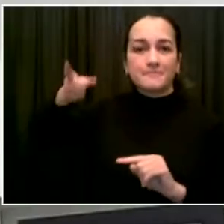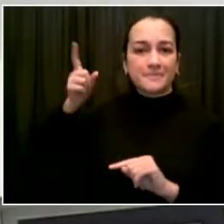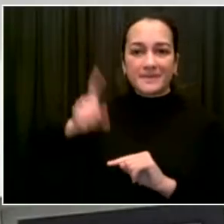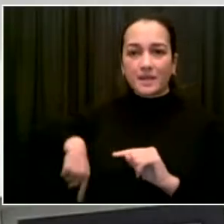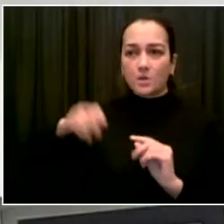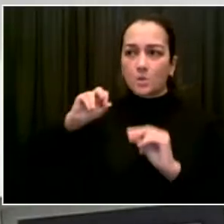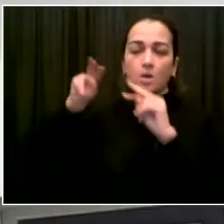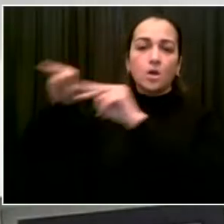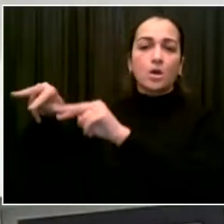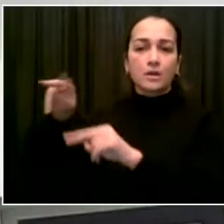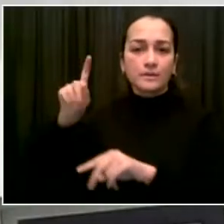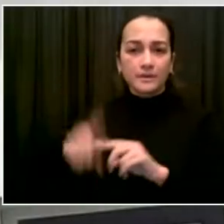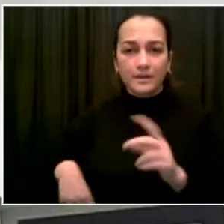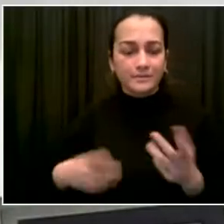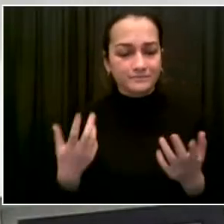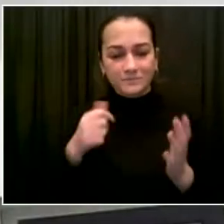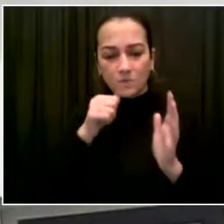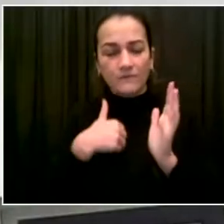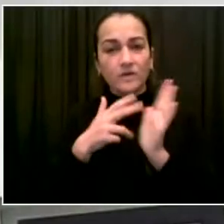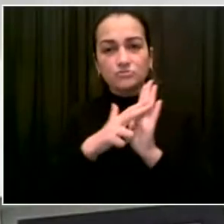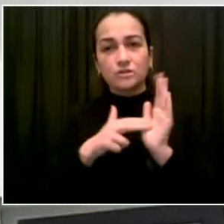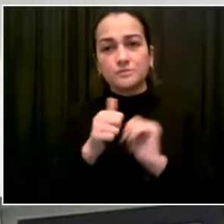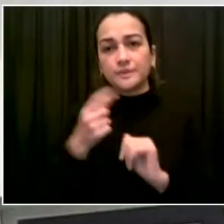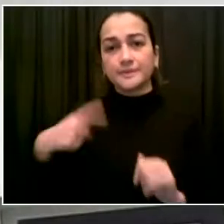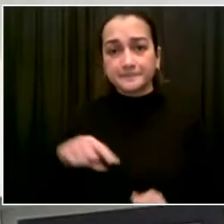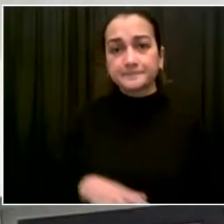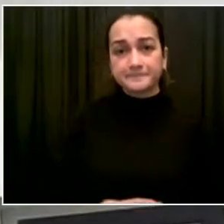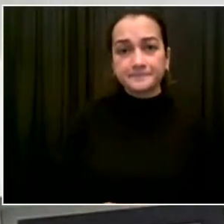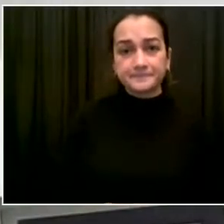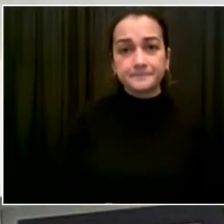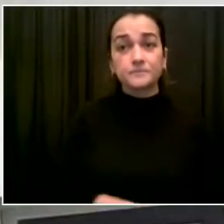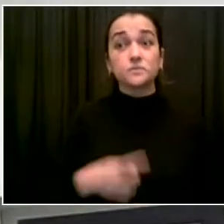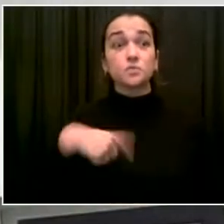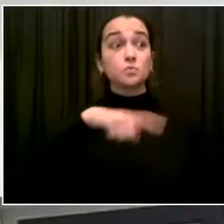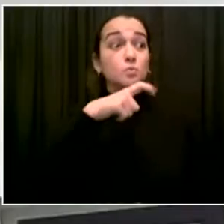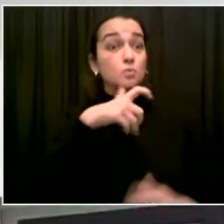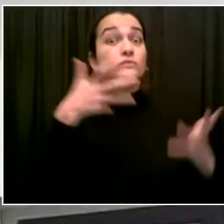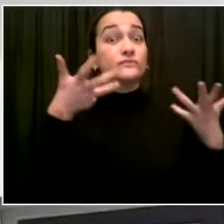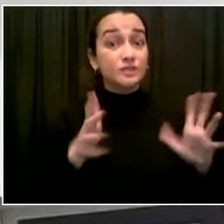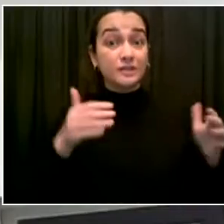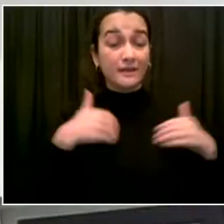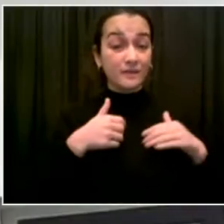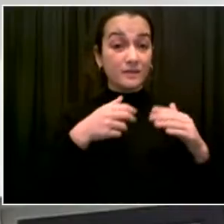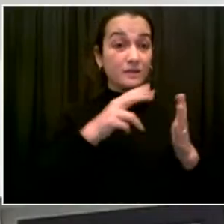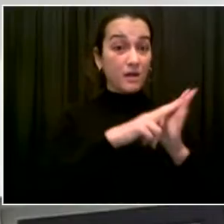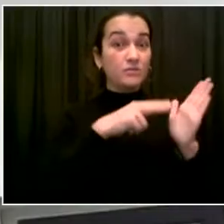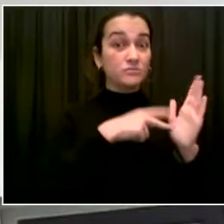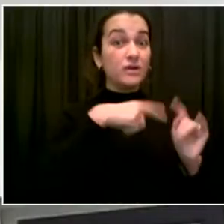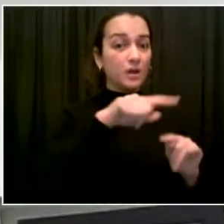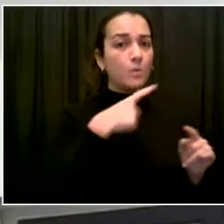HOSPITAL, SISR TE DEPARTMENT, DEPARTMENT OF HEALTH AND MENTAL HYGIENE,